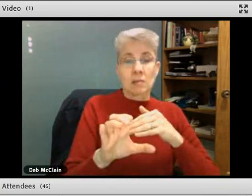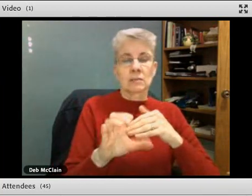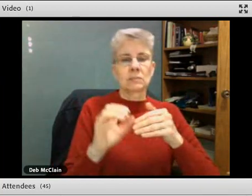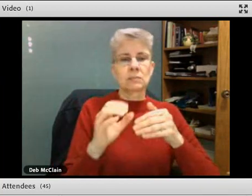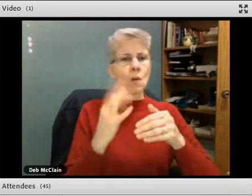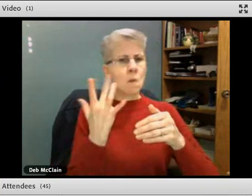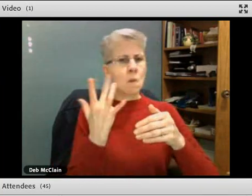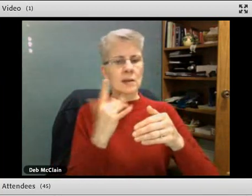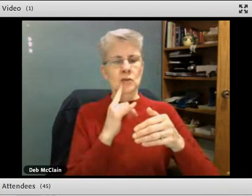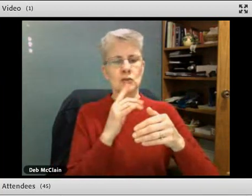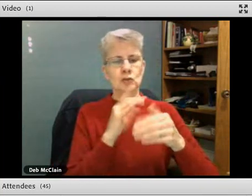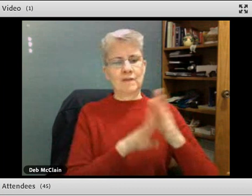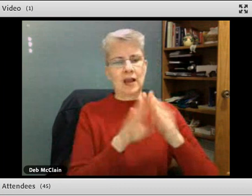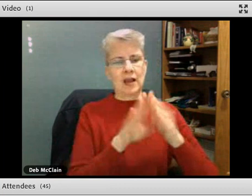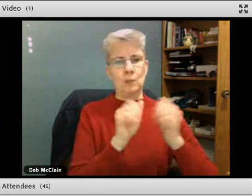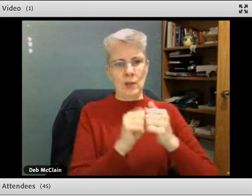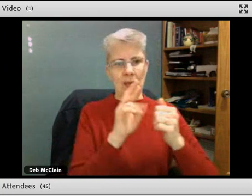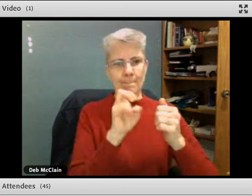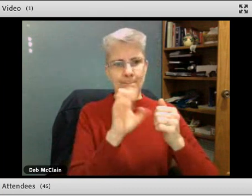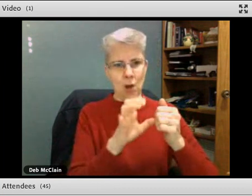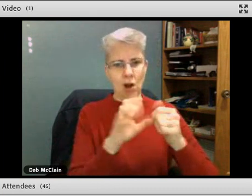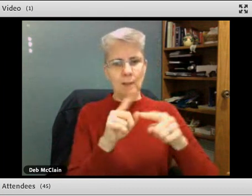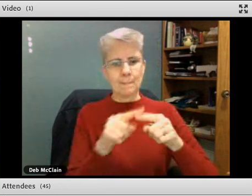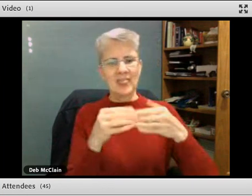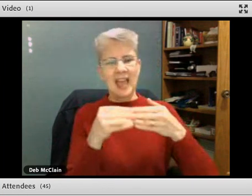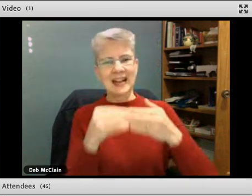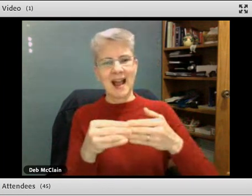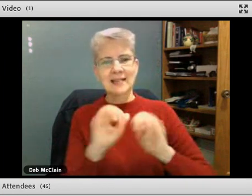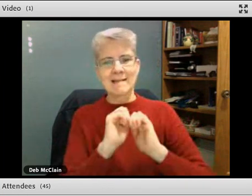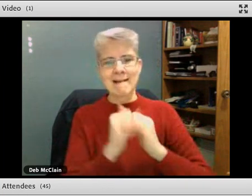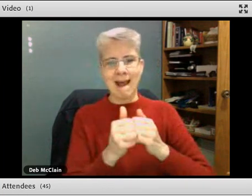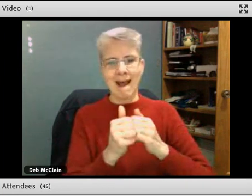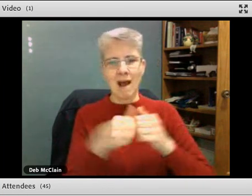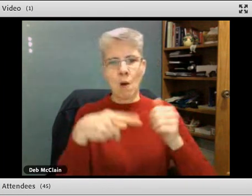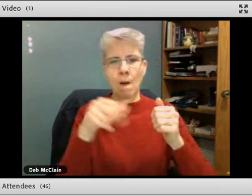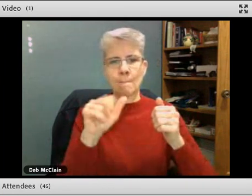but this guides the punctuation that we use in MARC records.